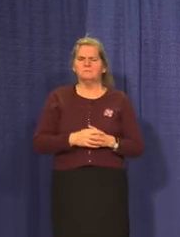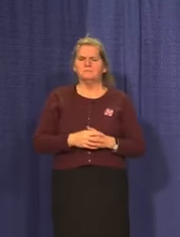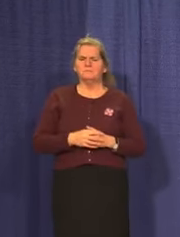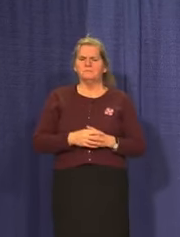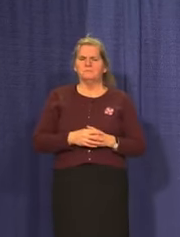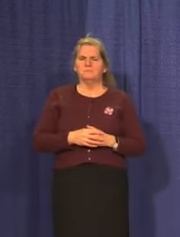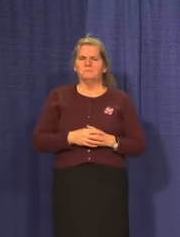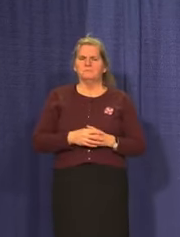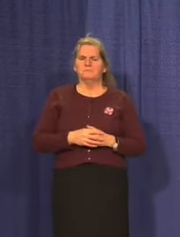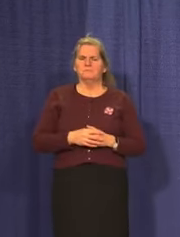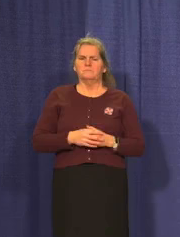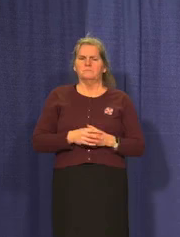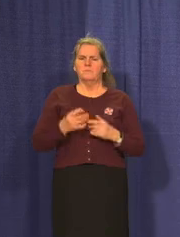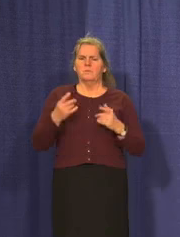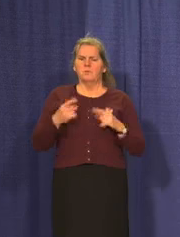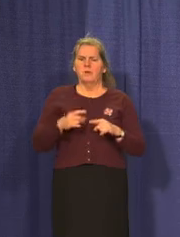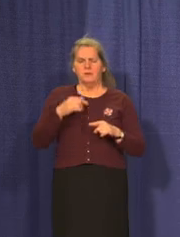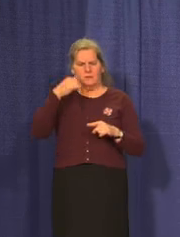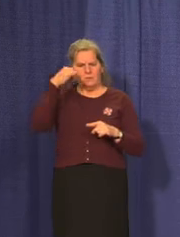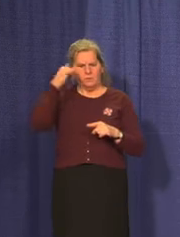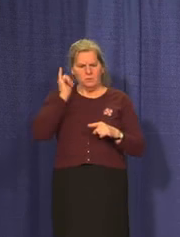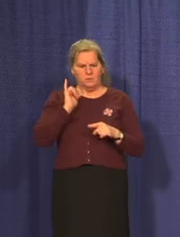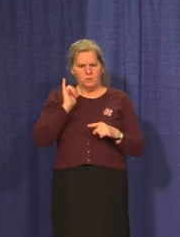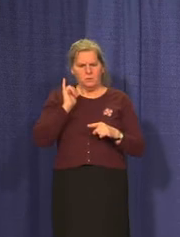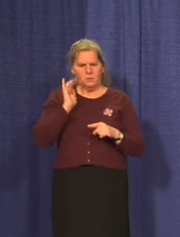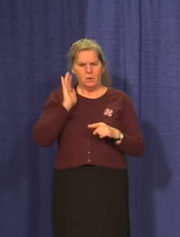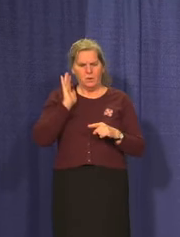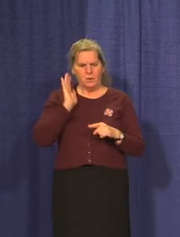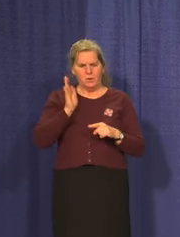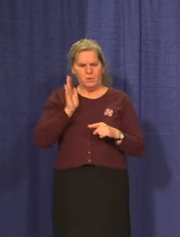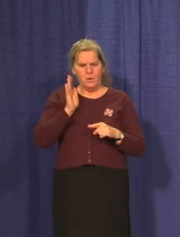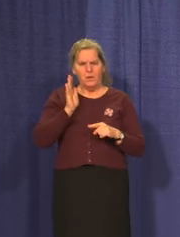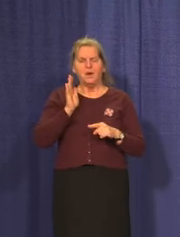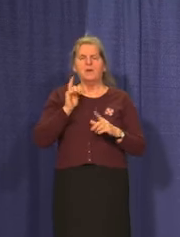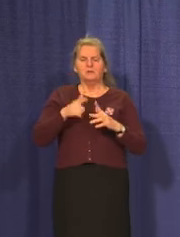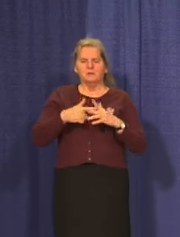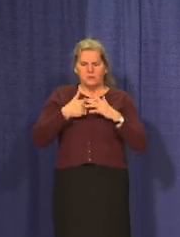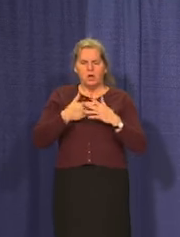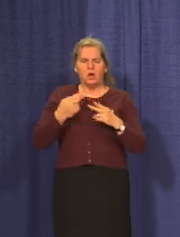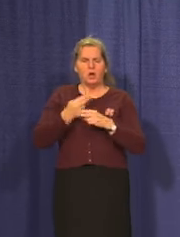WHEN YUKON WILL ENABLE THE COVID ALERT APP TO HELP WITH TRACKING